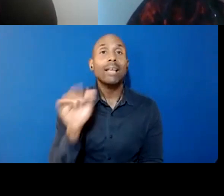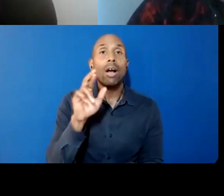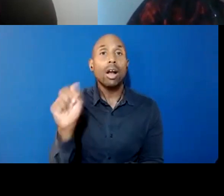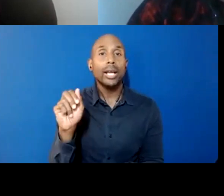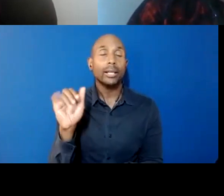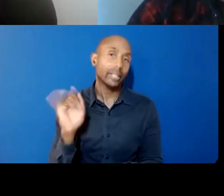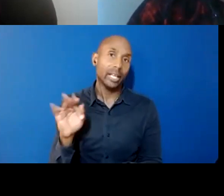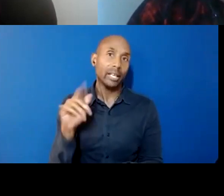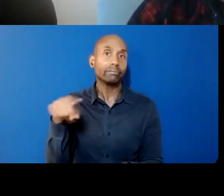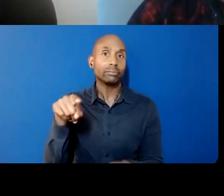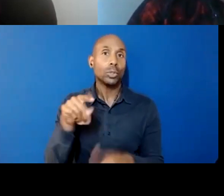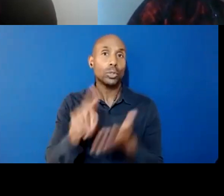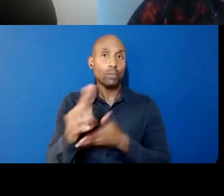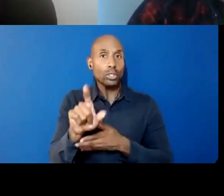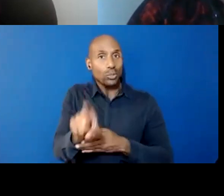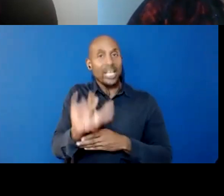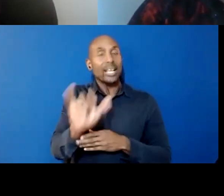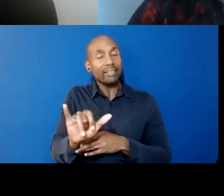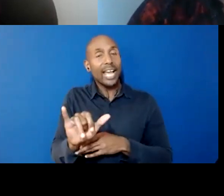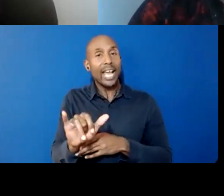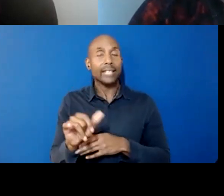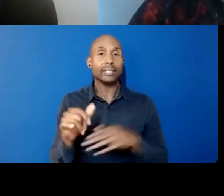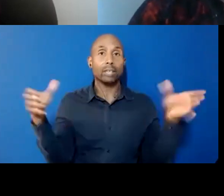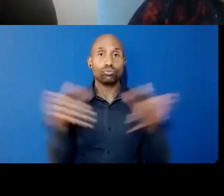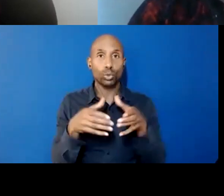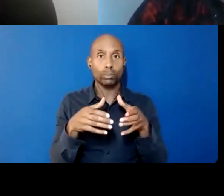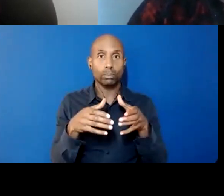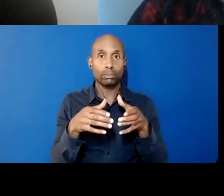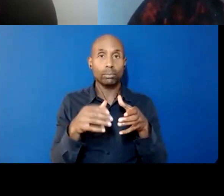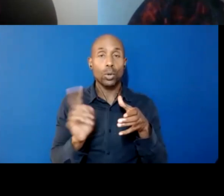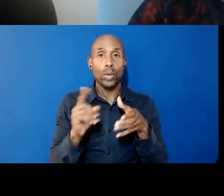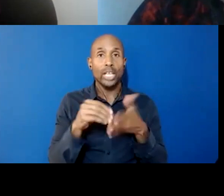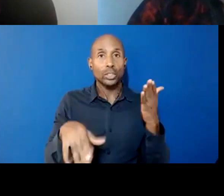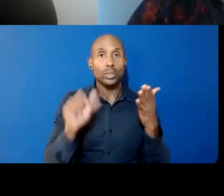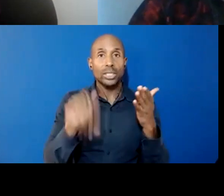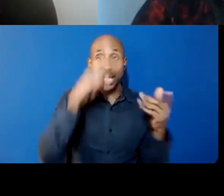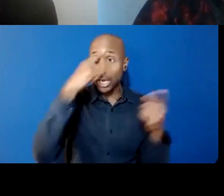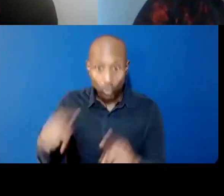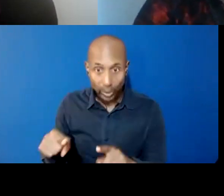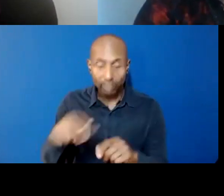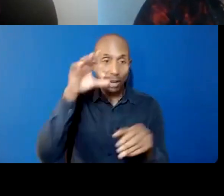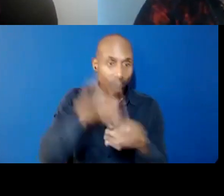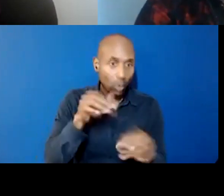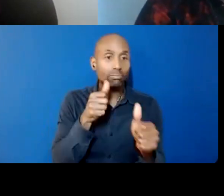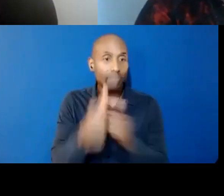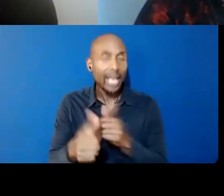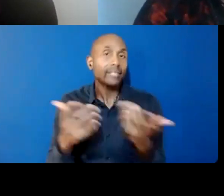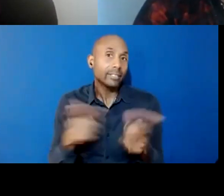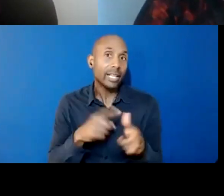that legislative body where you can get the students to agree. It is not something you are imposing on them.